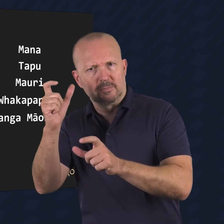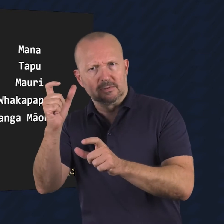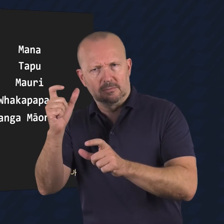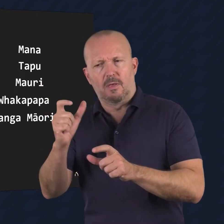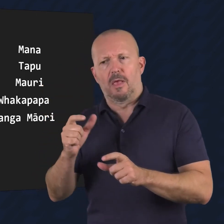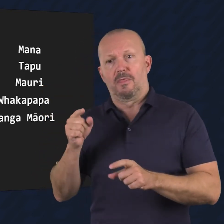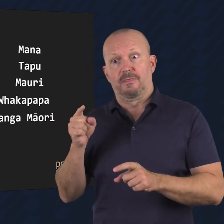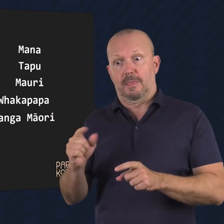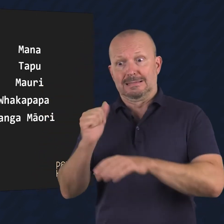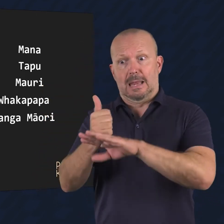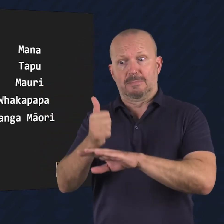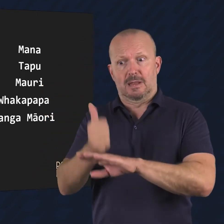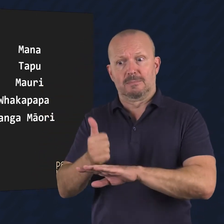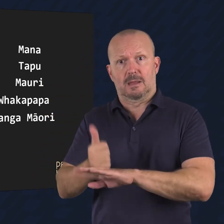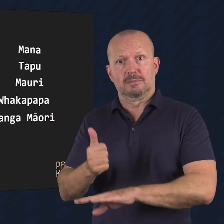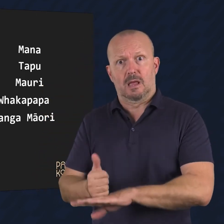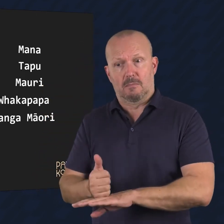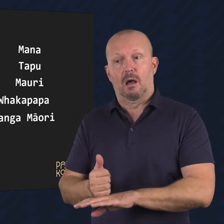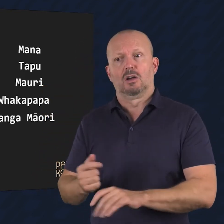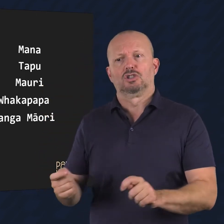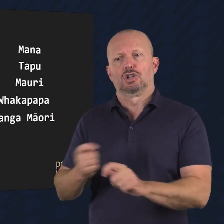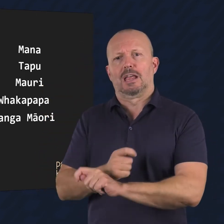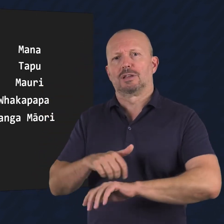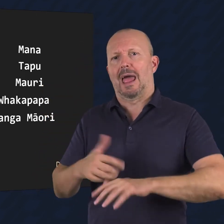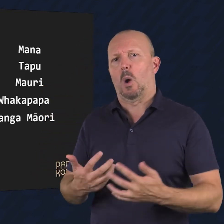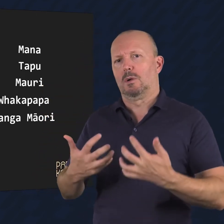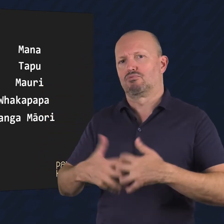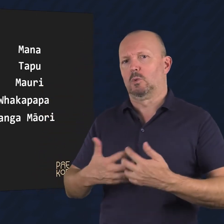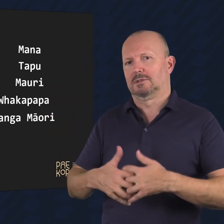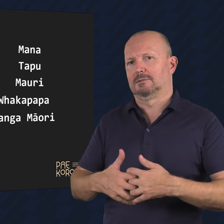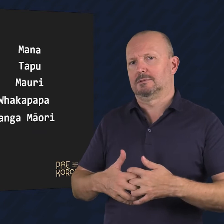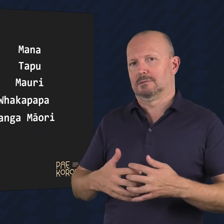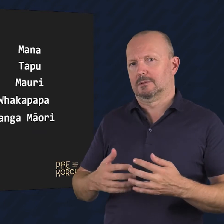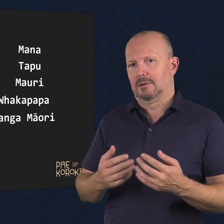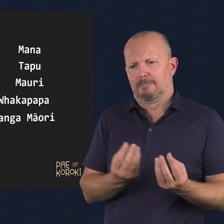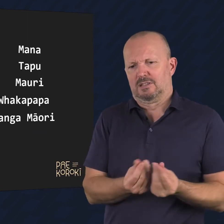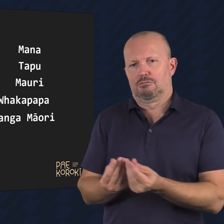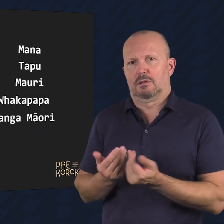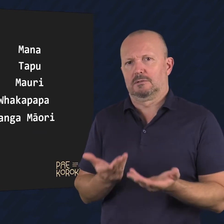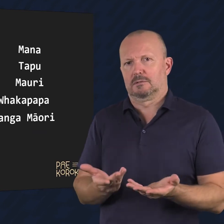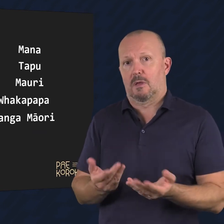These have reshaped how we do our BAU. These four practices fundamentally come from